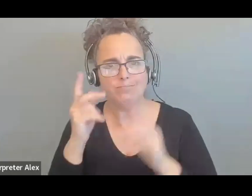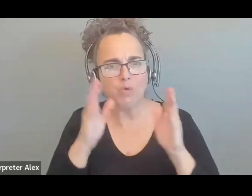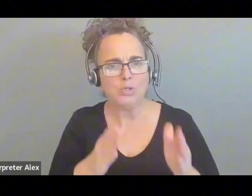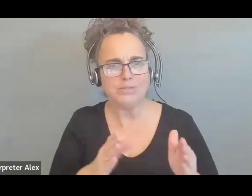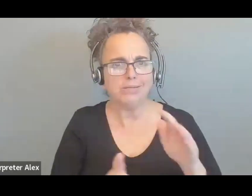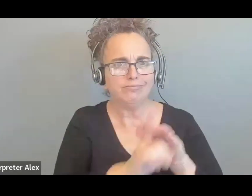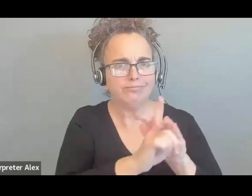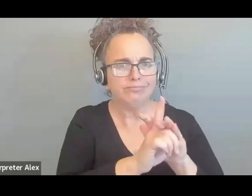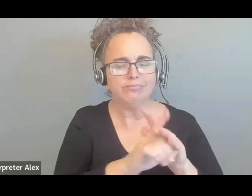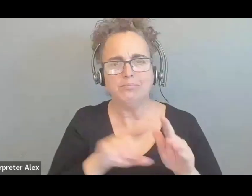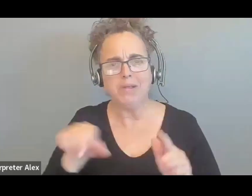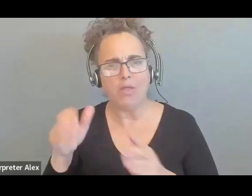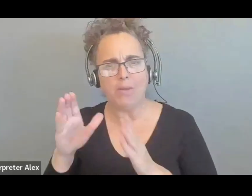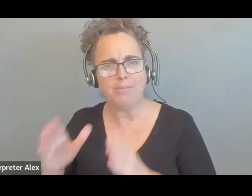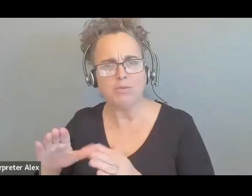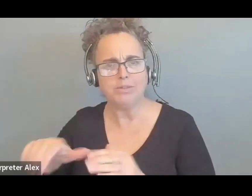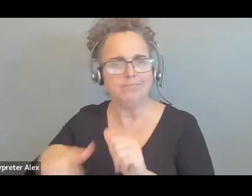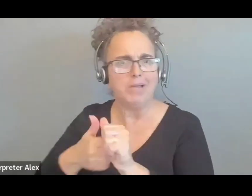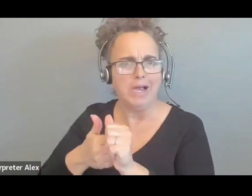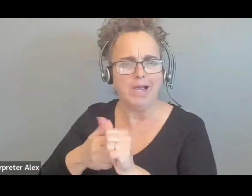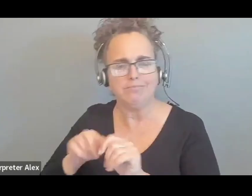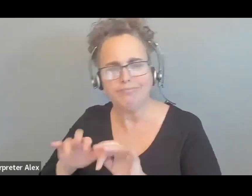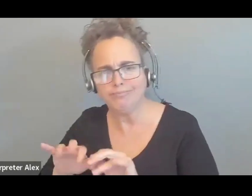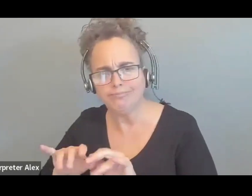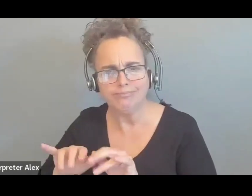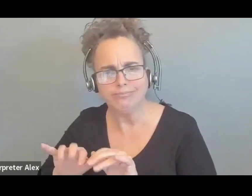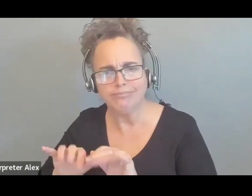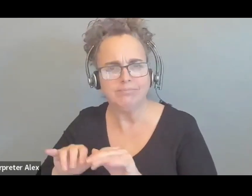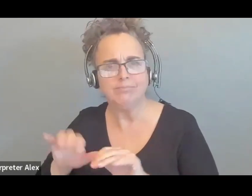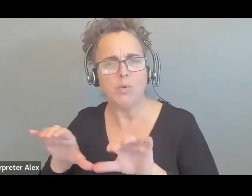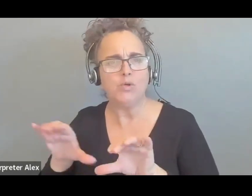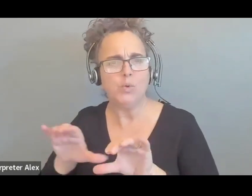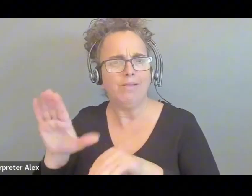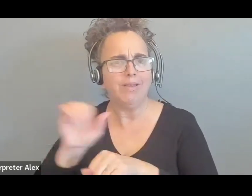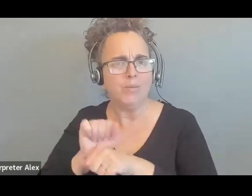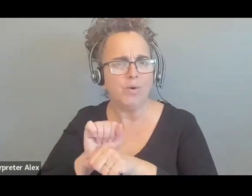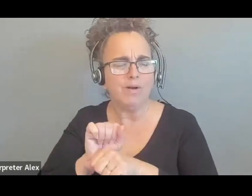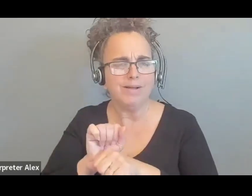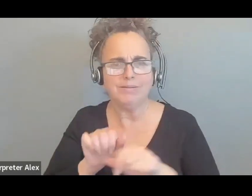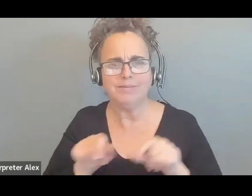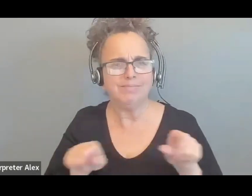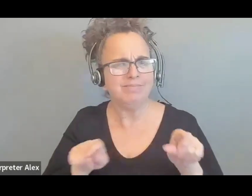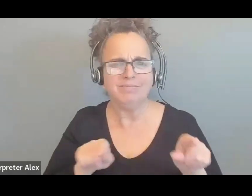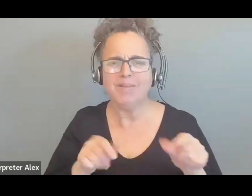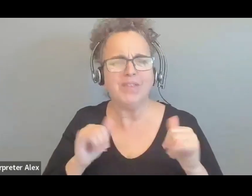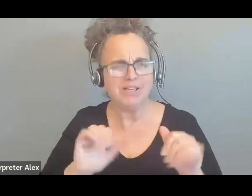on whatever they learned in the background and they end up doing really well in like the